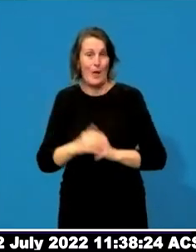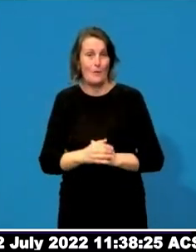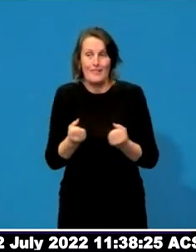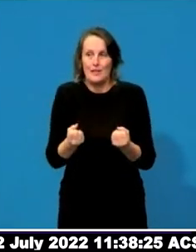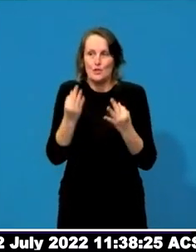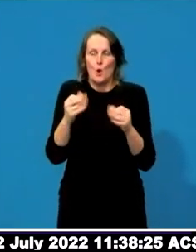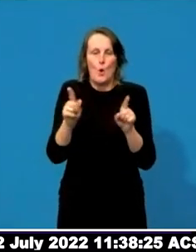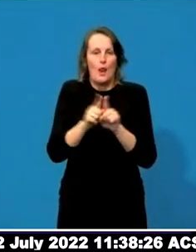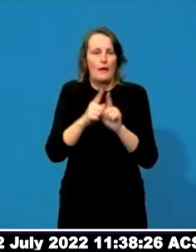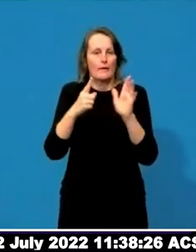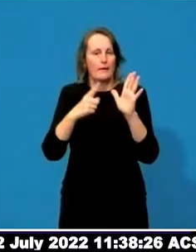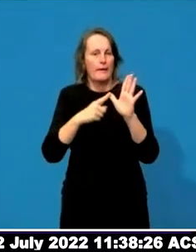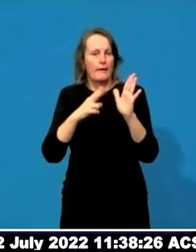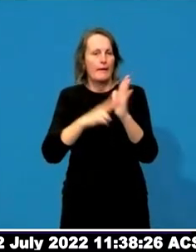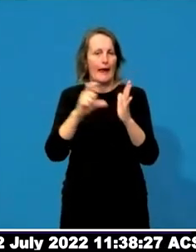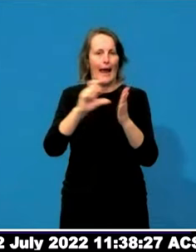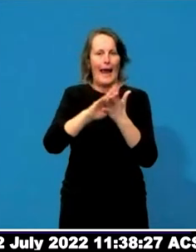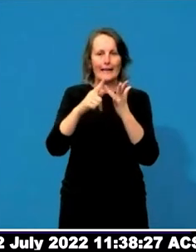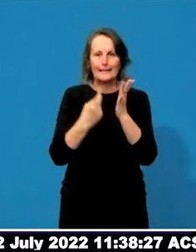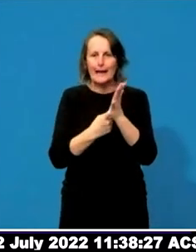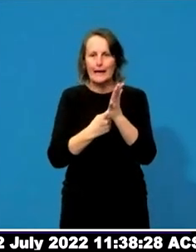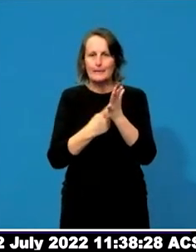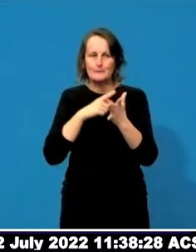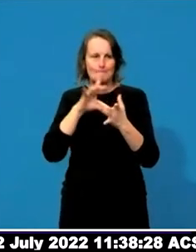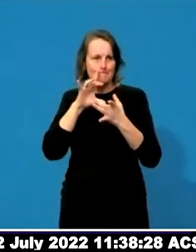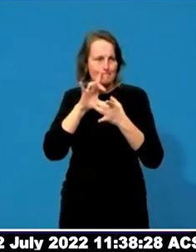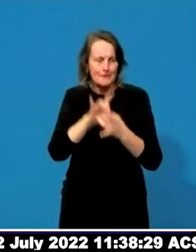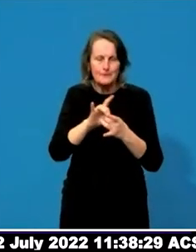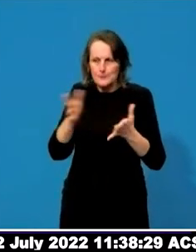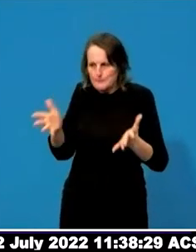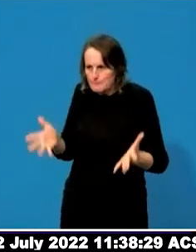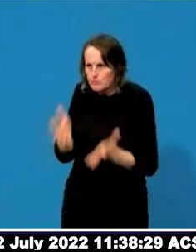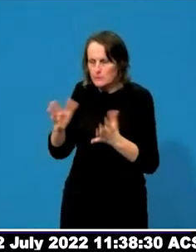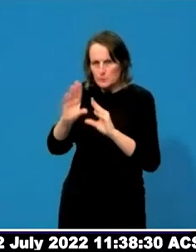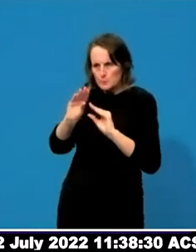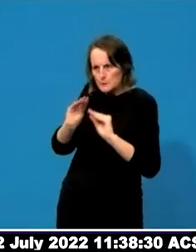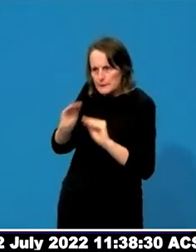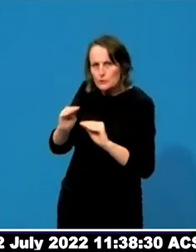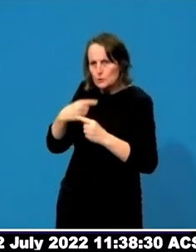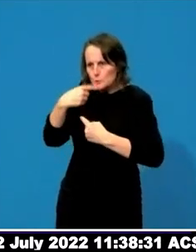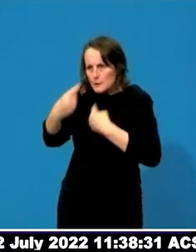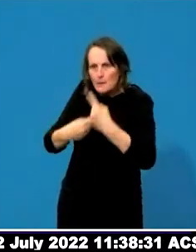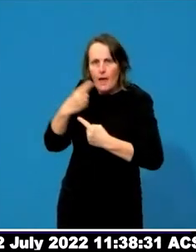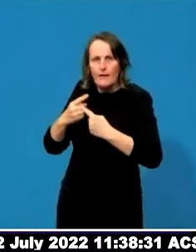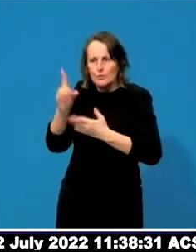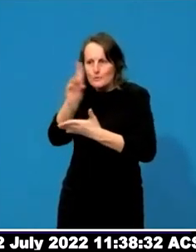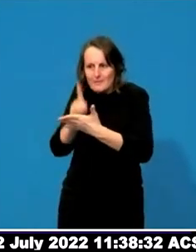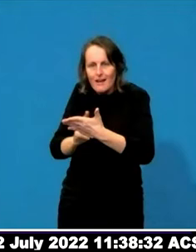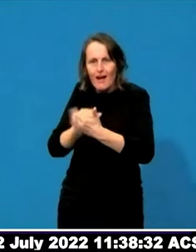There's no federal commission to help guide that peer design and conversation and accountability in that sense.